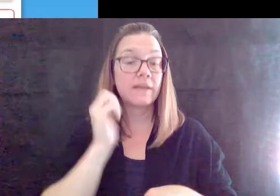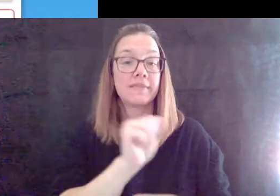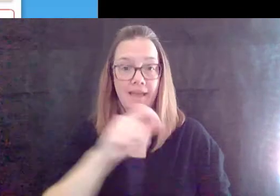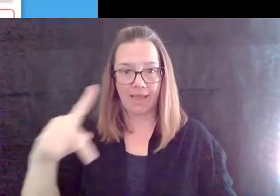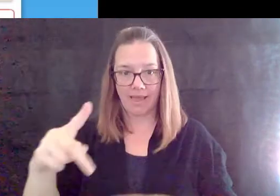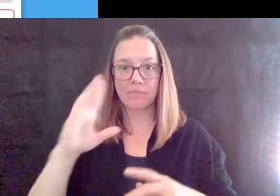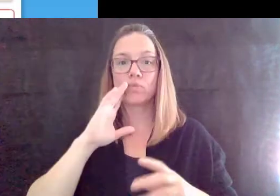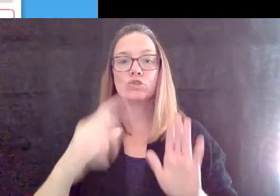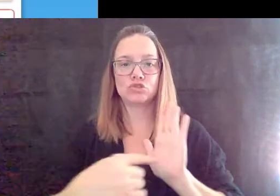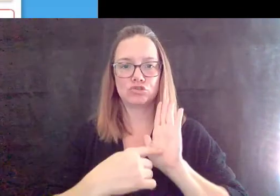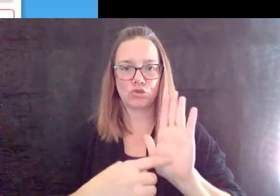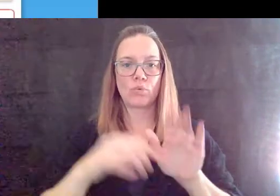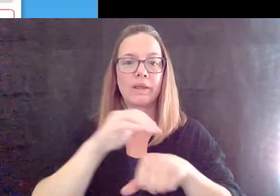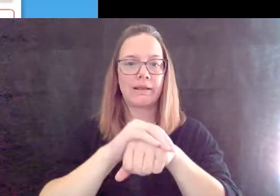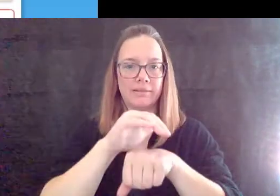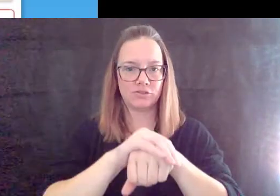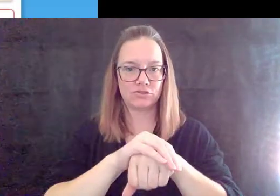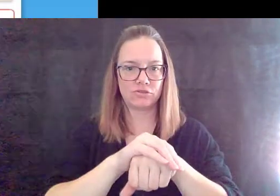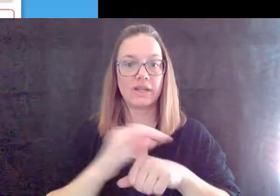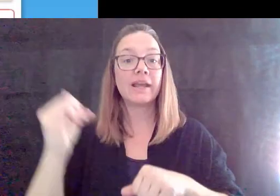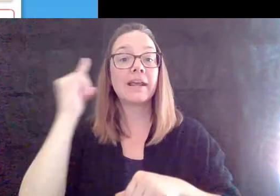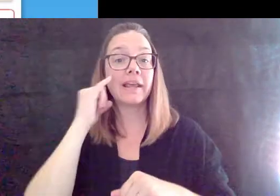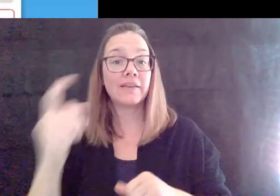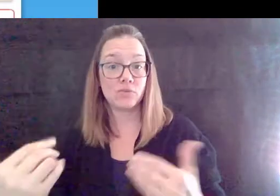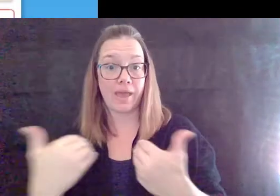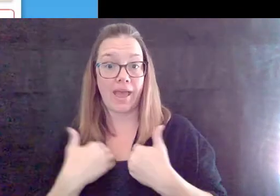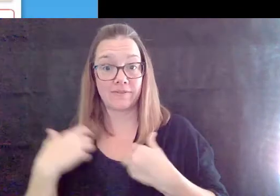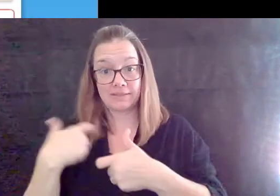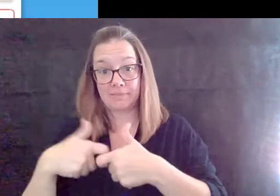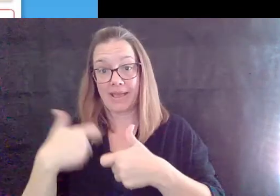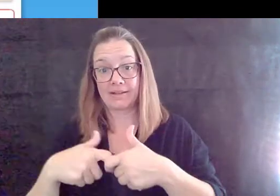the app displays in English. But if you have a Spanish language keyboard,